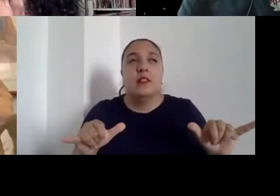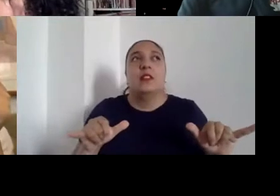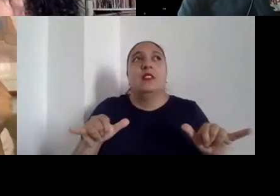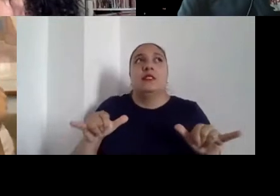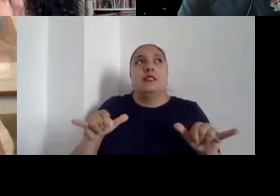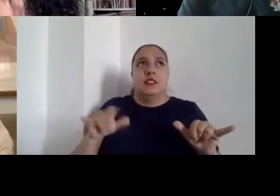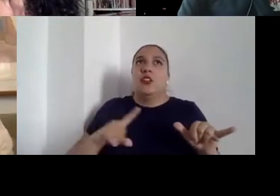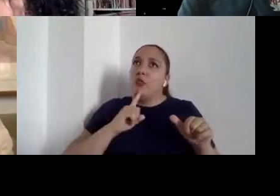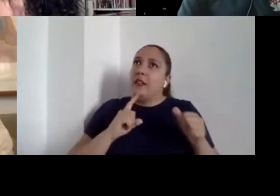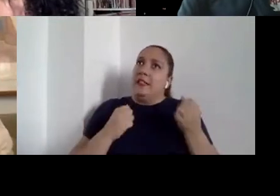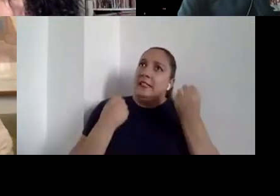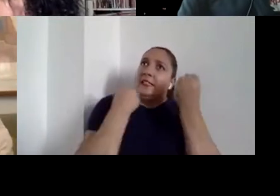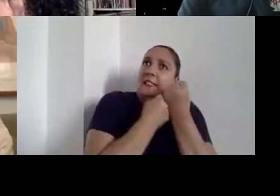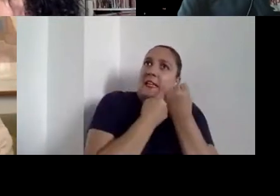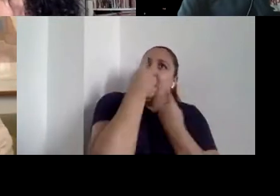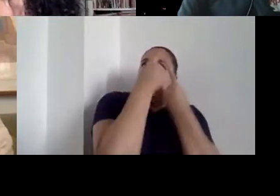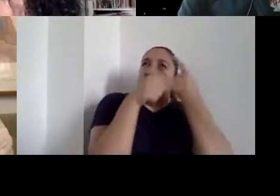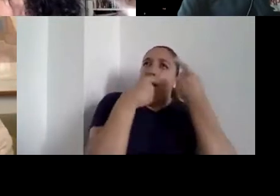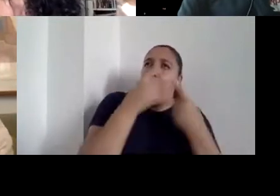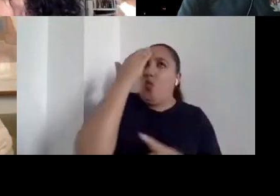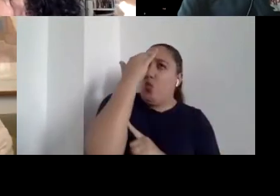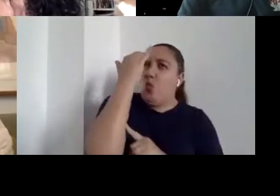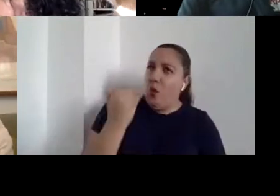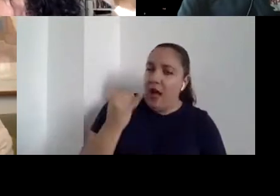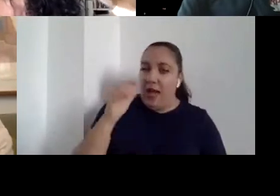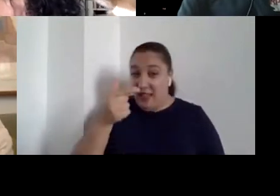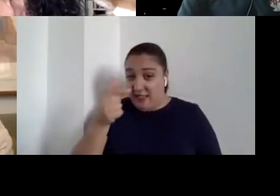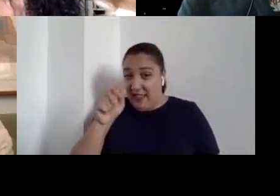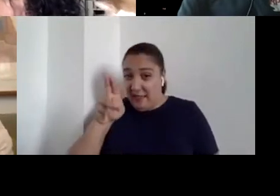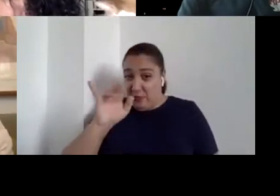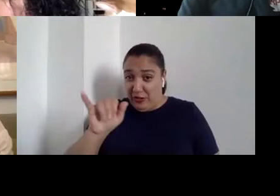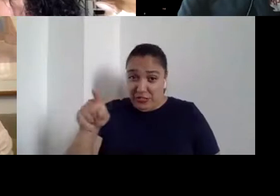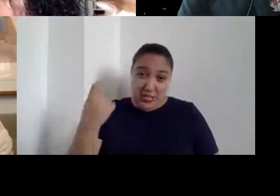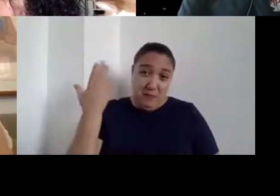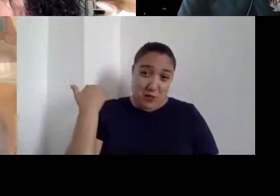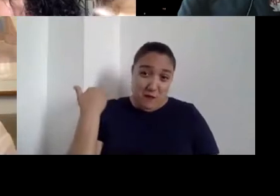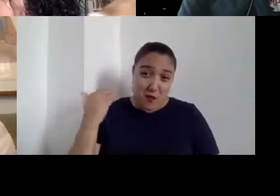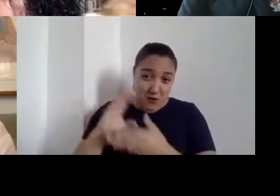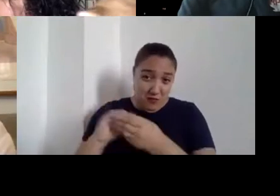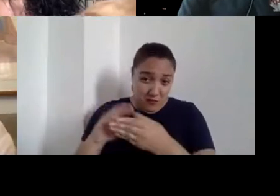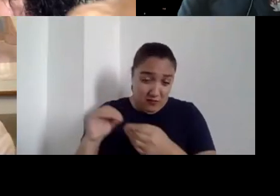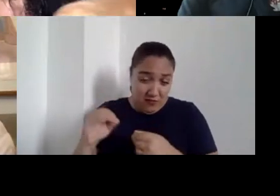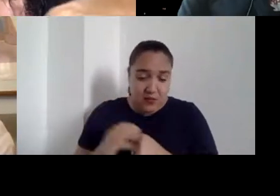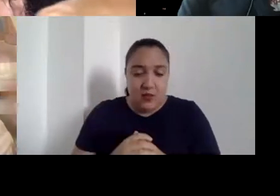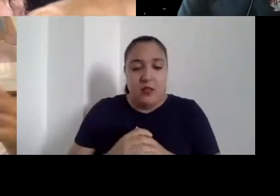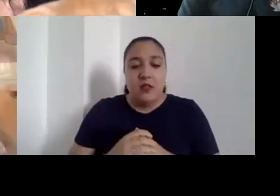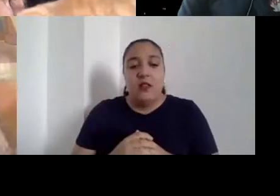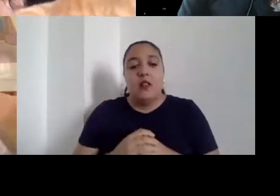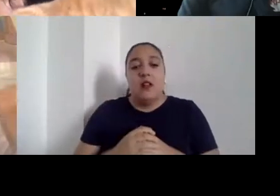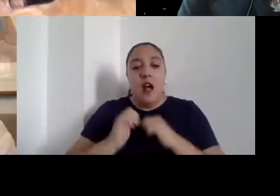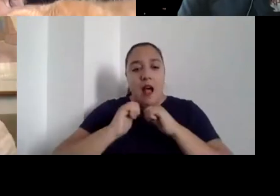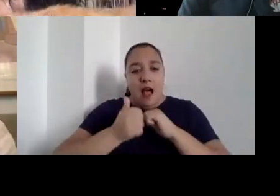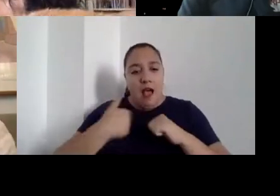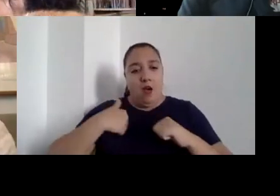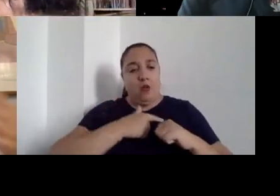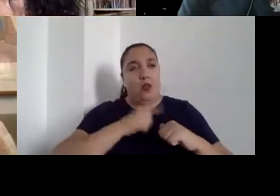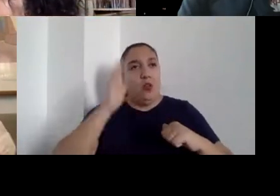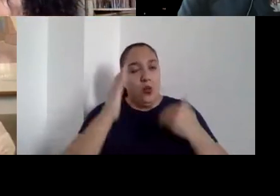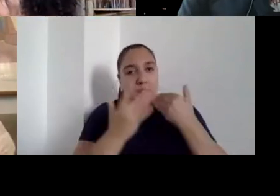is asking and how we are going to move forward while prioritizing payment and wellbeing without